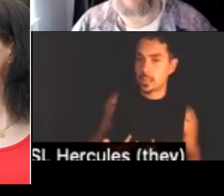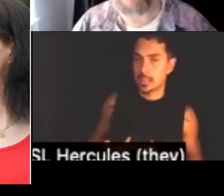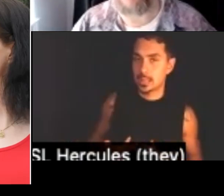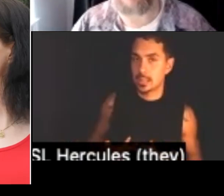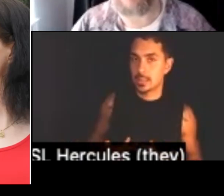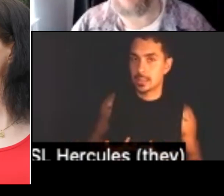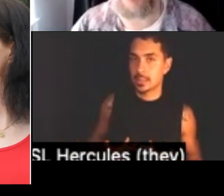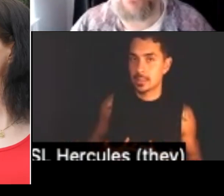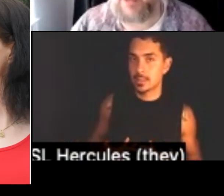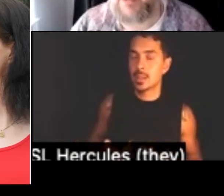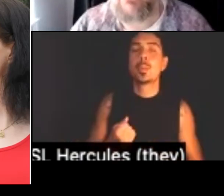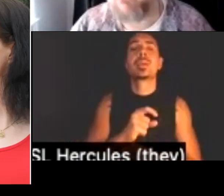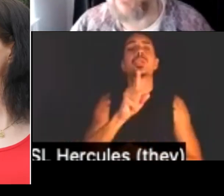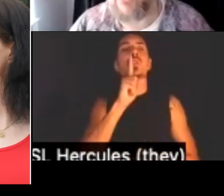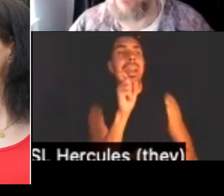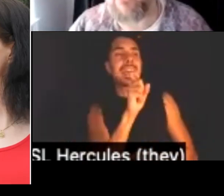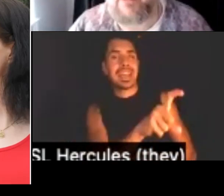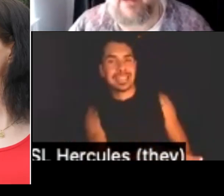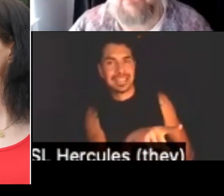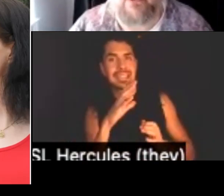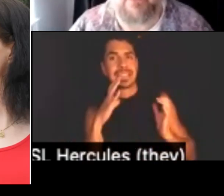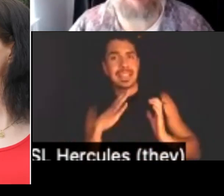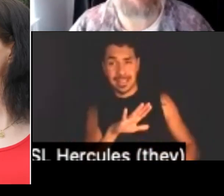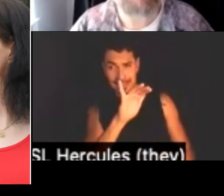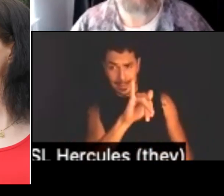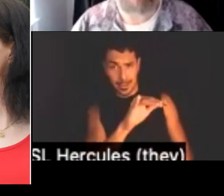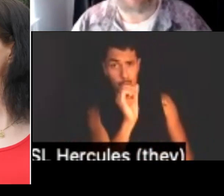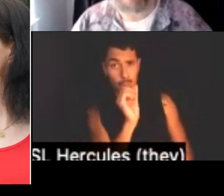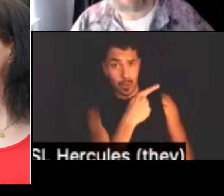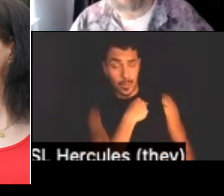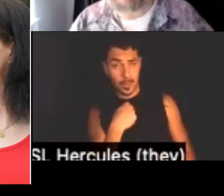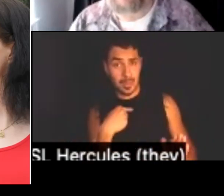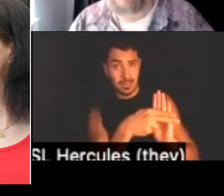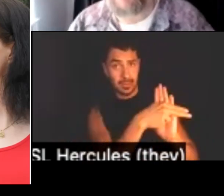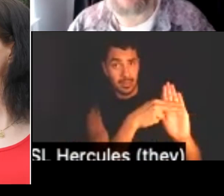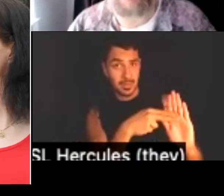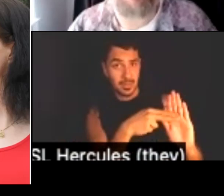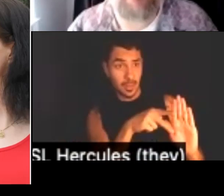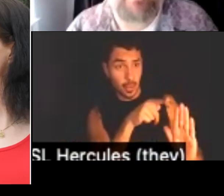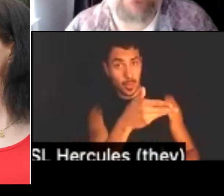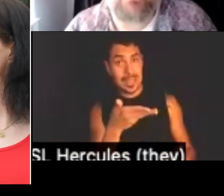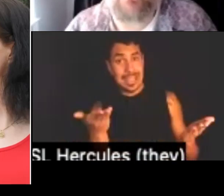to make sure that that's okay and what they're really there for. We know that some providers